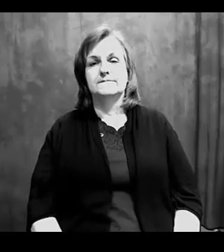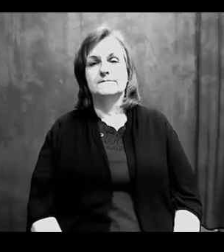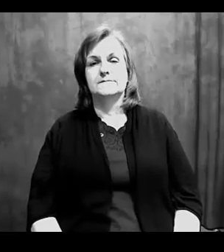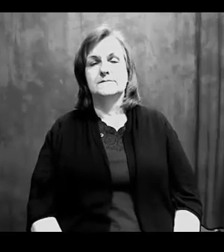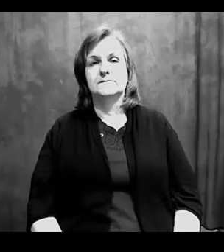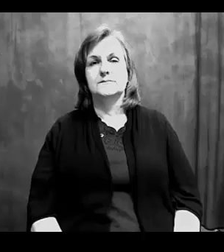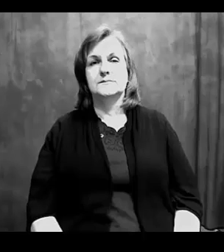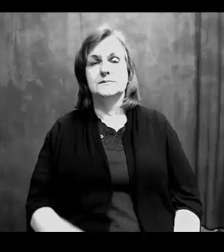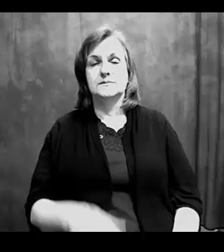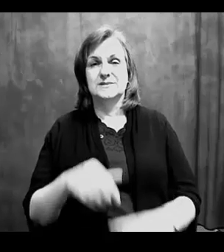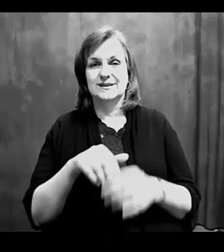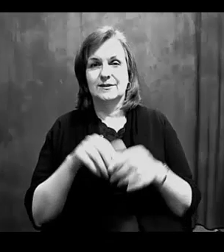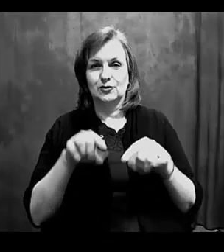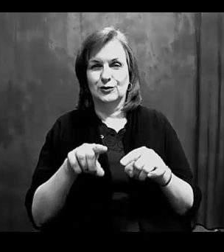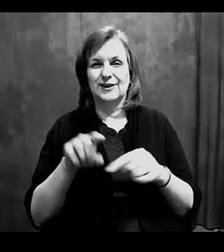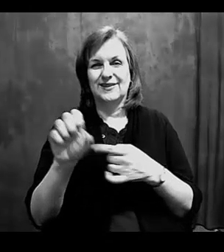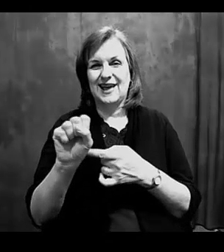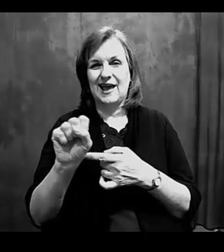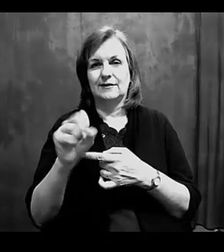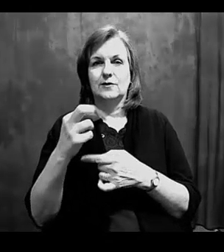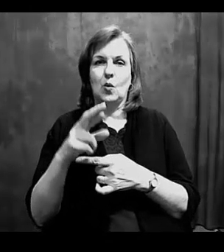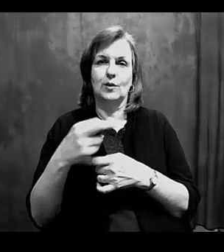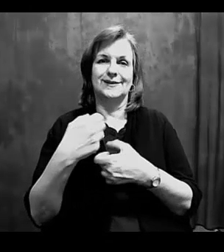in interphase in your cells